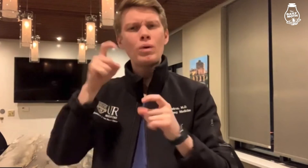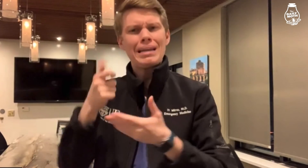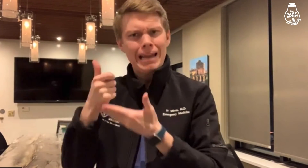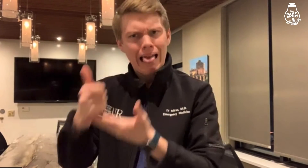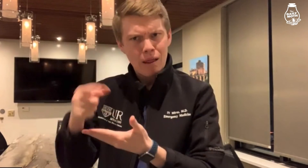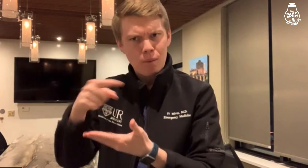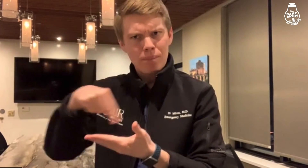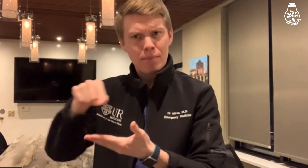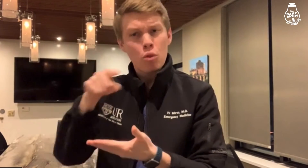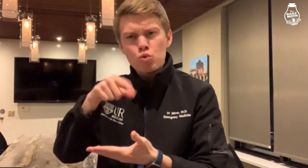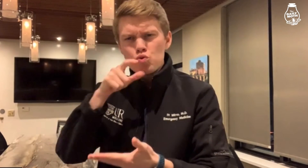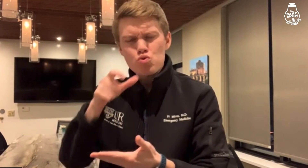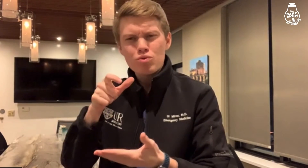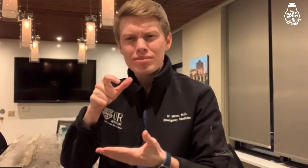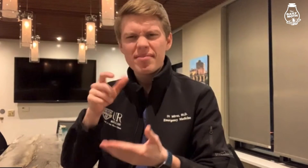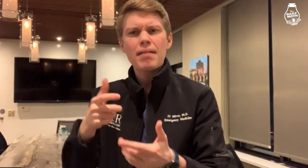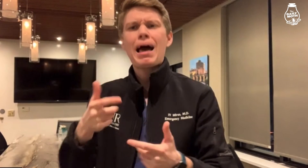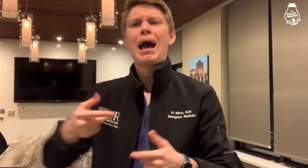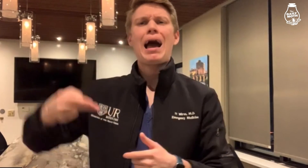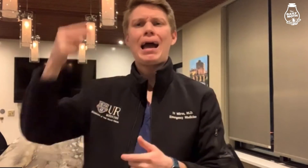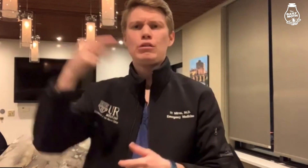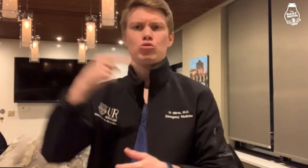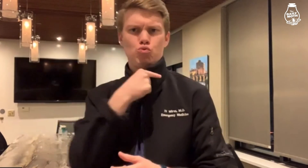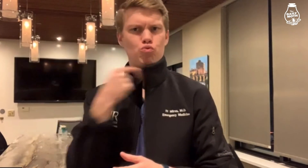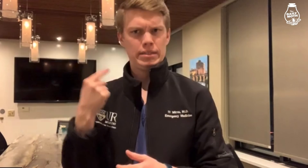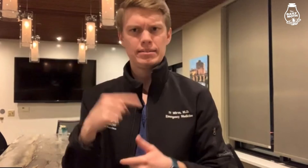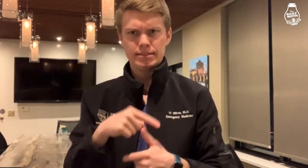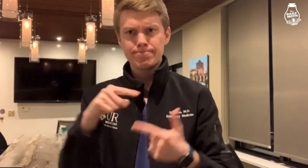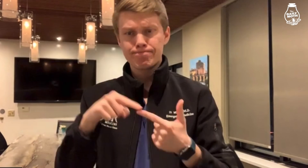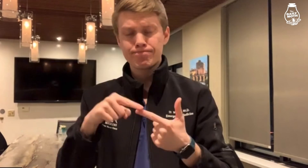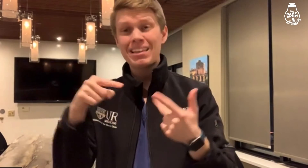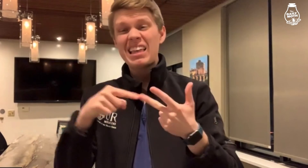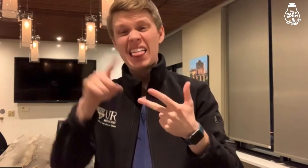So we need to help them who are at high risk.